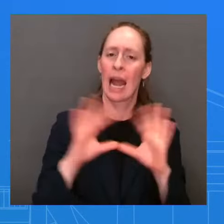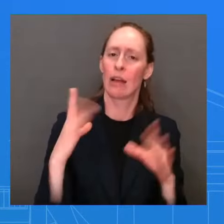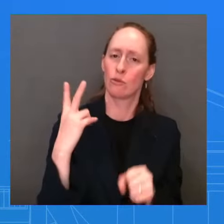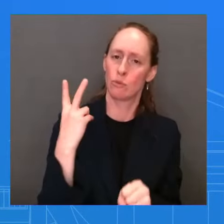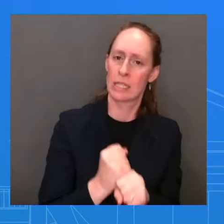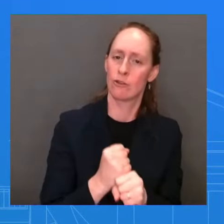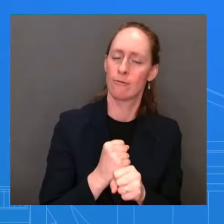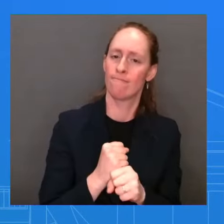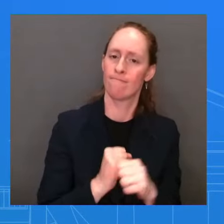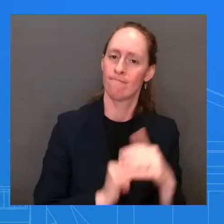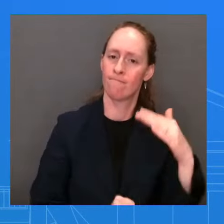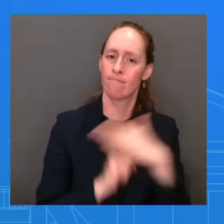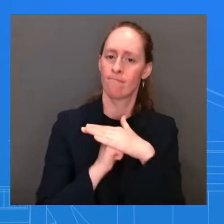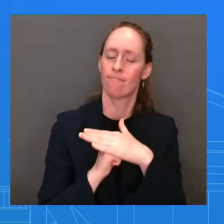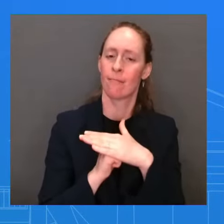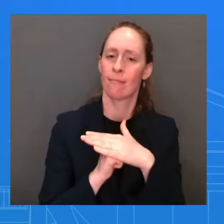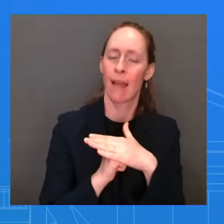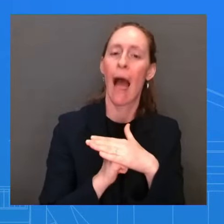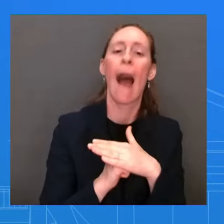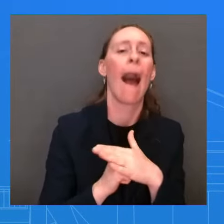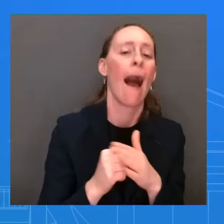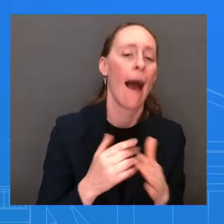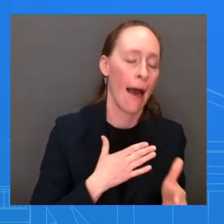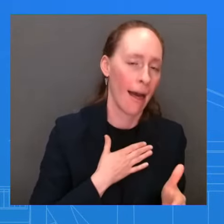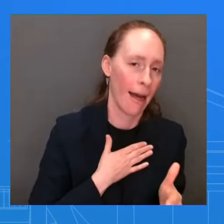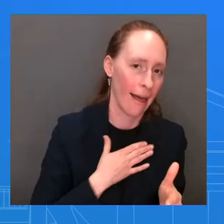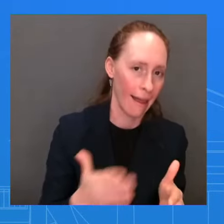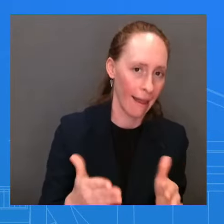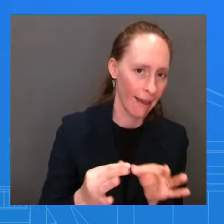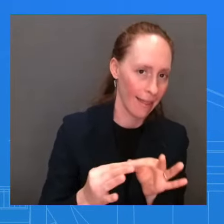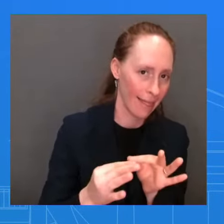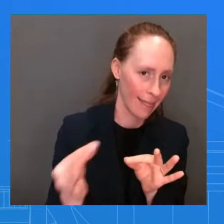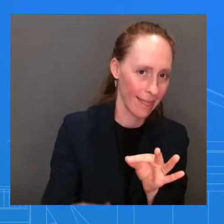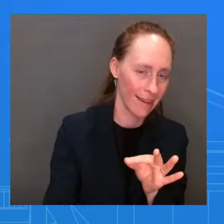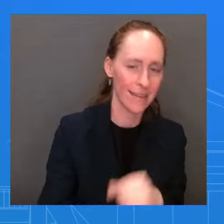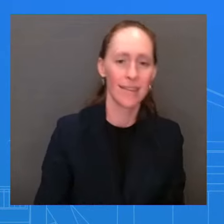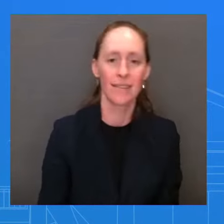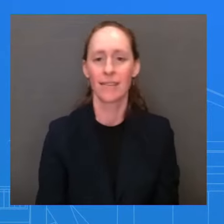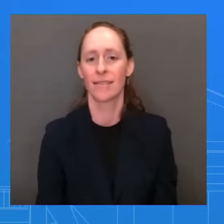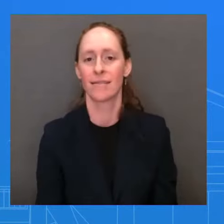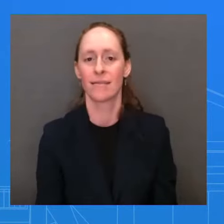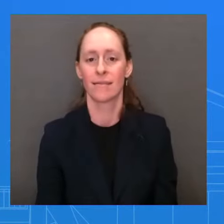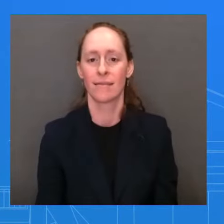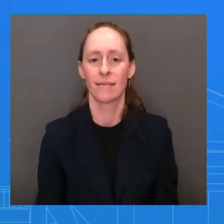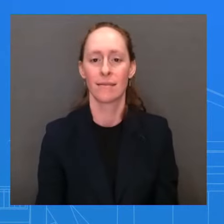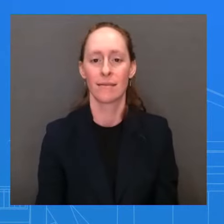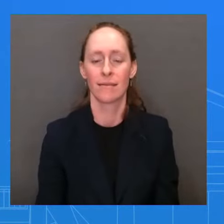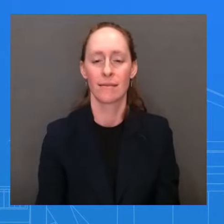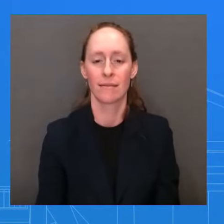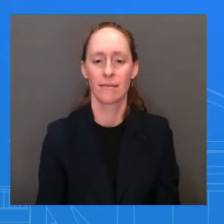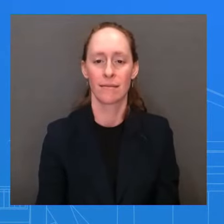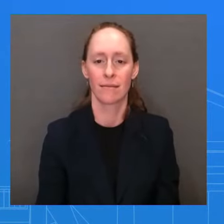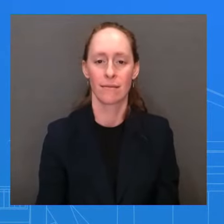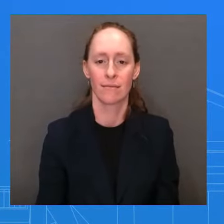that Ambassador Rice was aware of concerns about migrant child labor is -- is categorically false, and it is not connected.